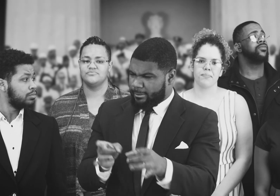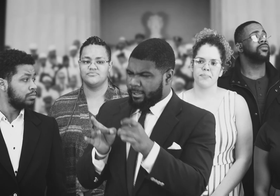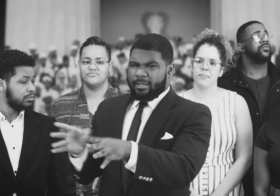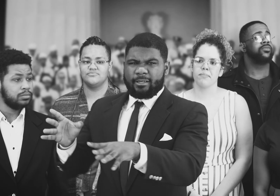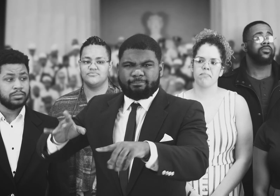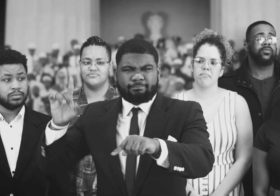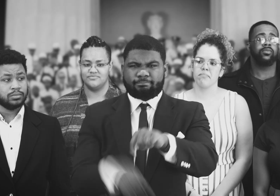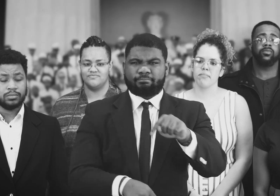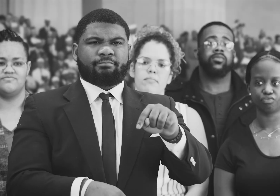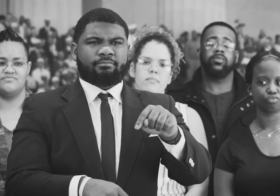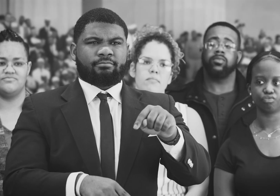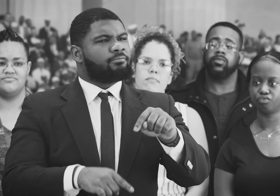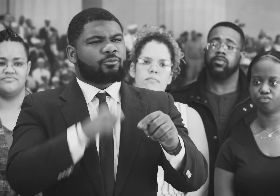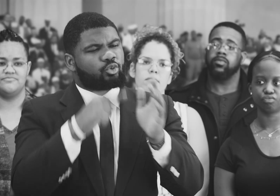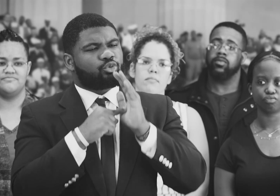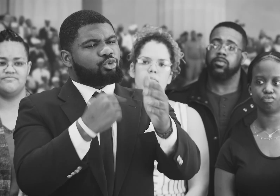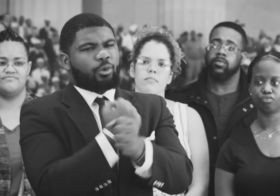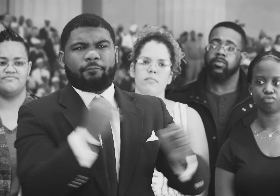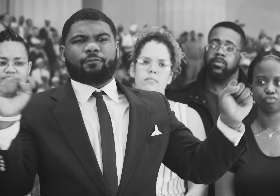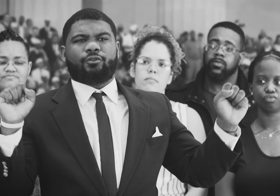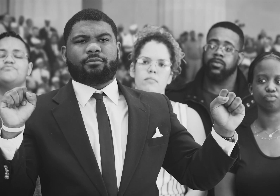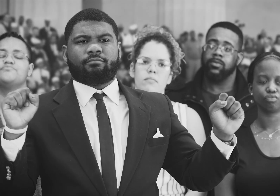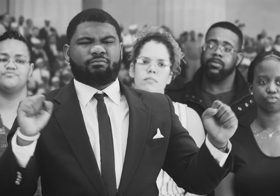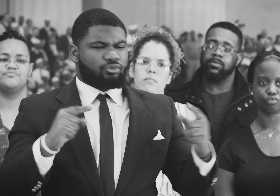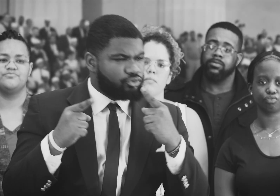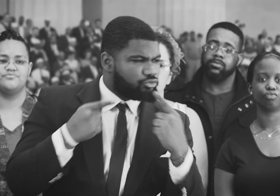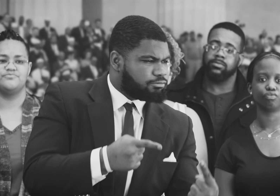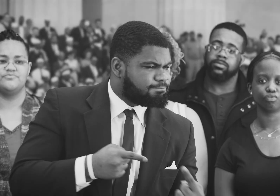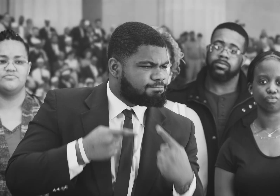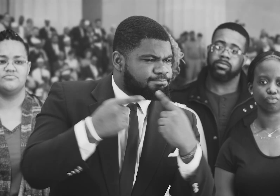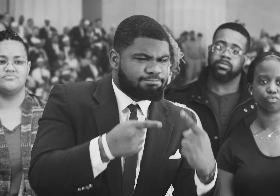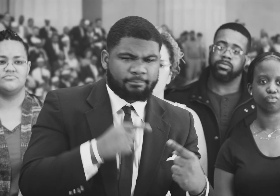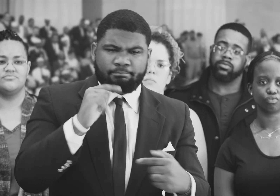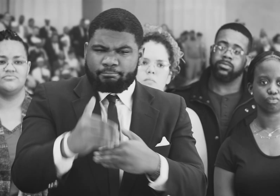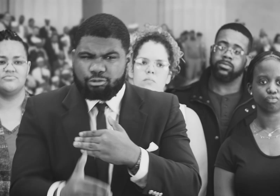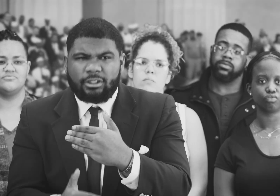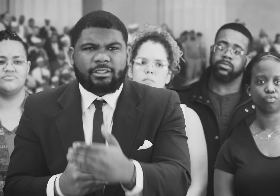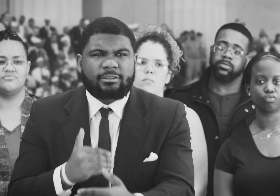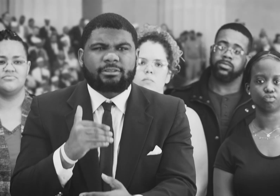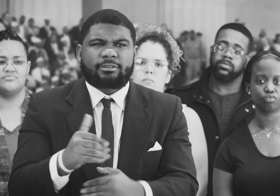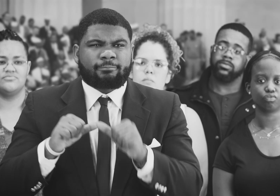drinking from the cup of bitterness and hatred. We must forever conduct our struggle on the high plane of dignity and discipline.